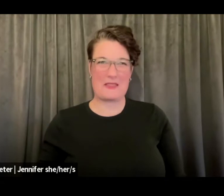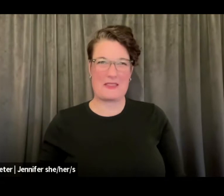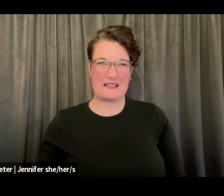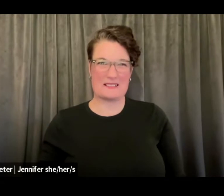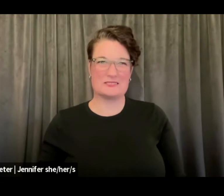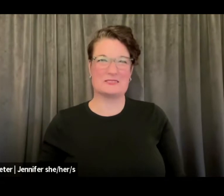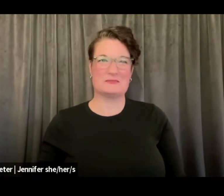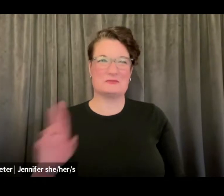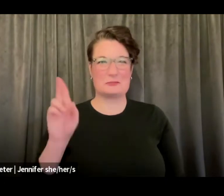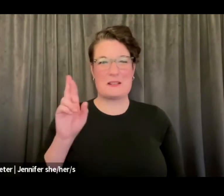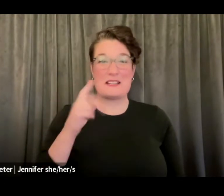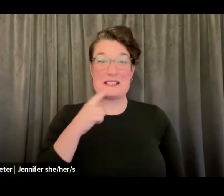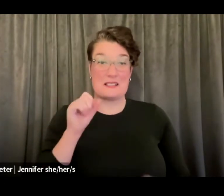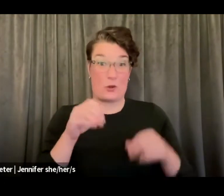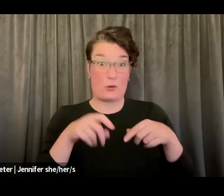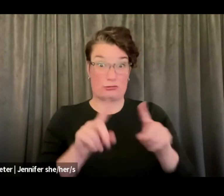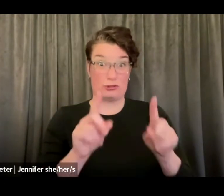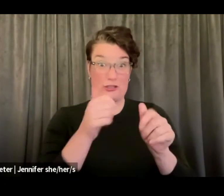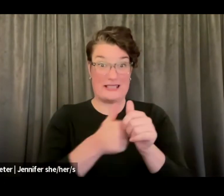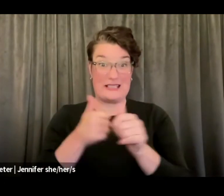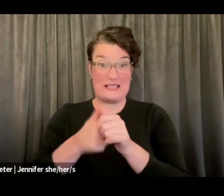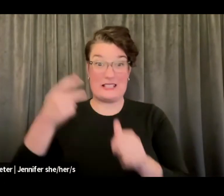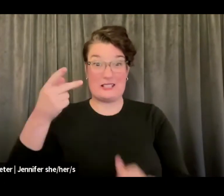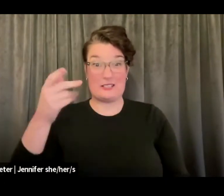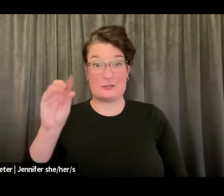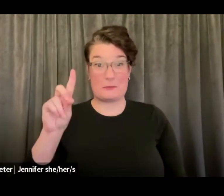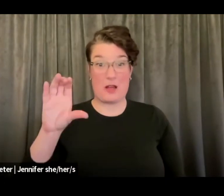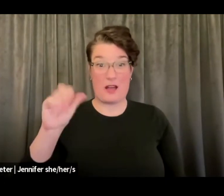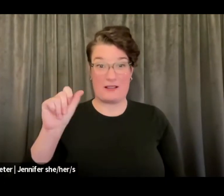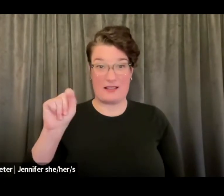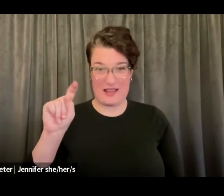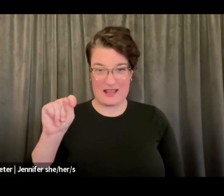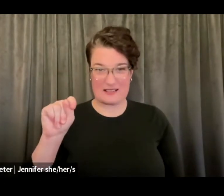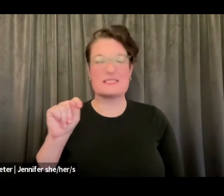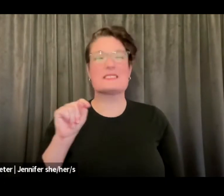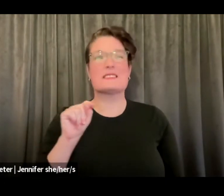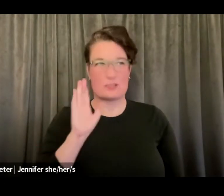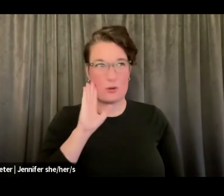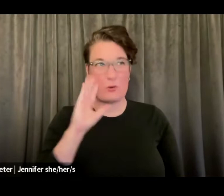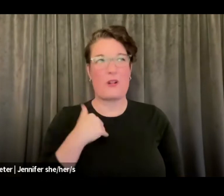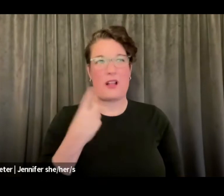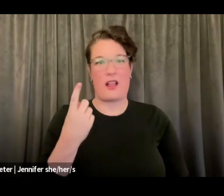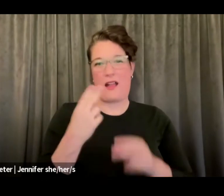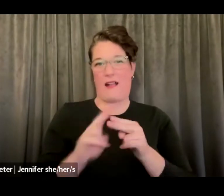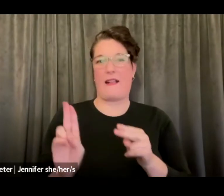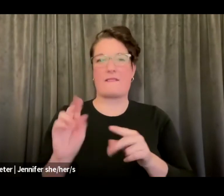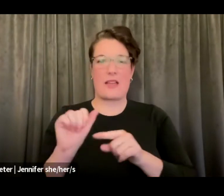Rebekah: So during each of our podcasts, we're gonna have a exercise